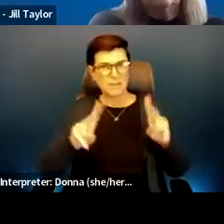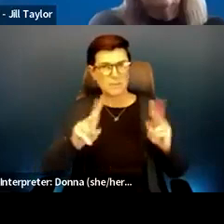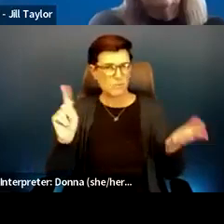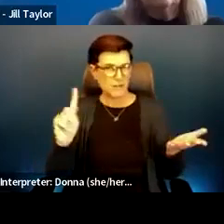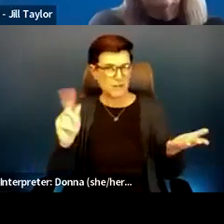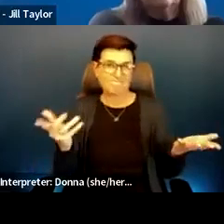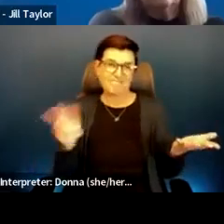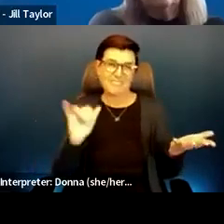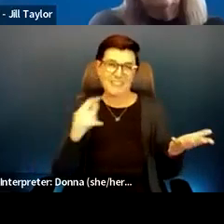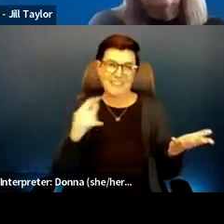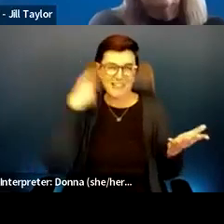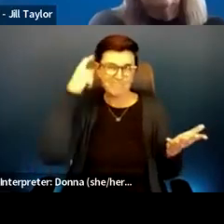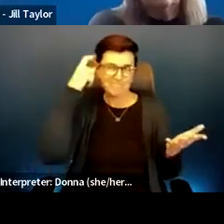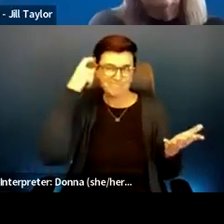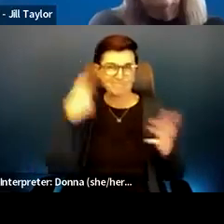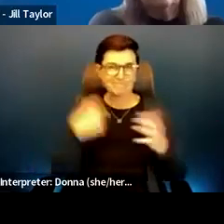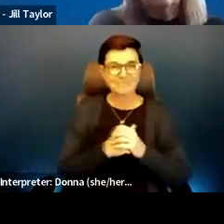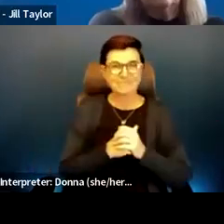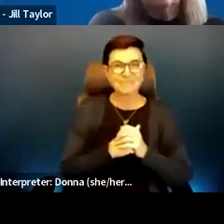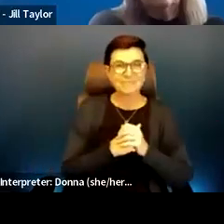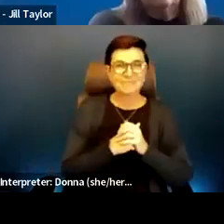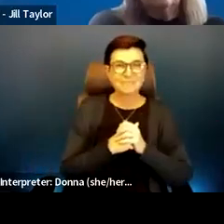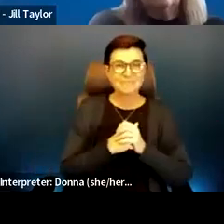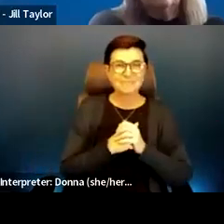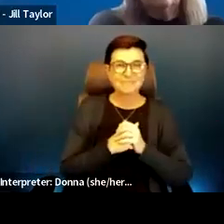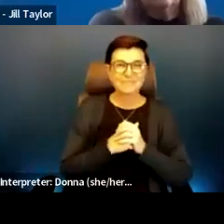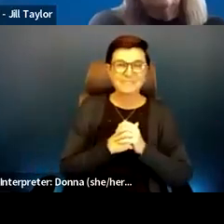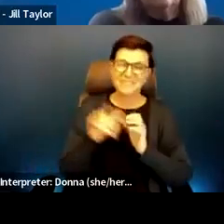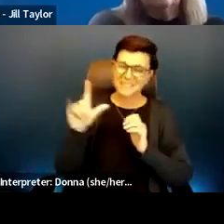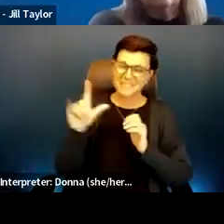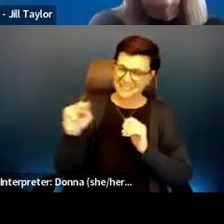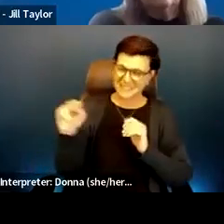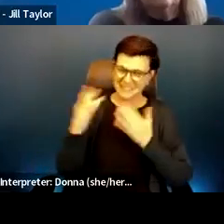Lynn, I so appreciate that you raised this.